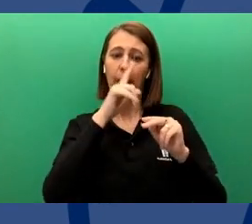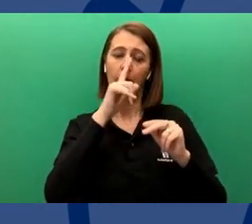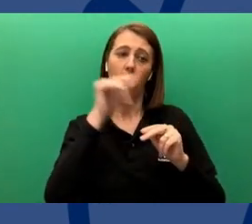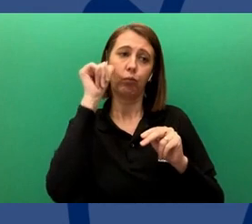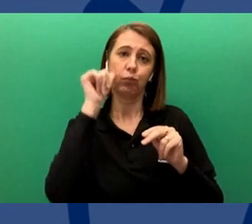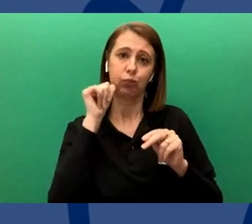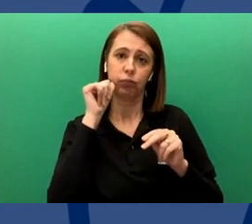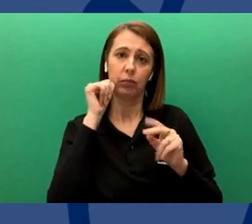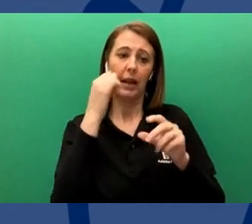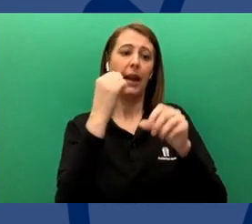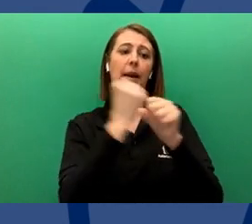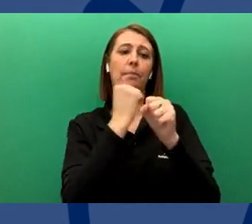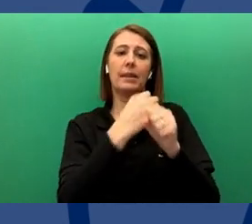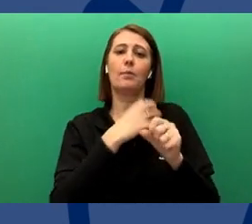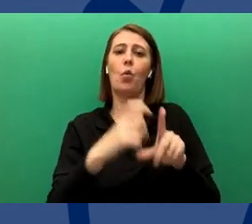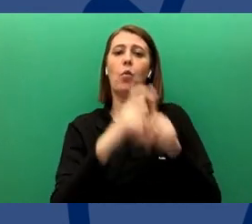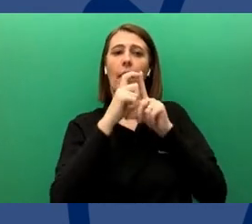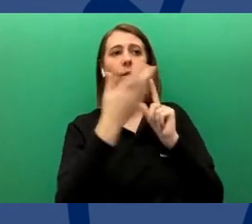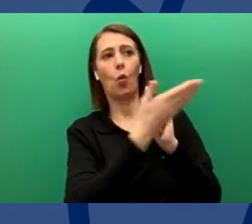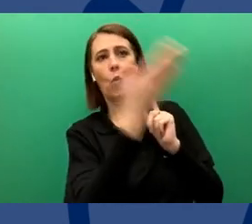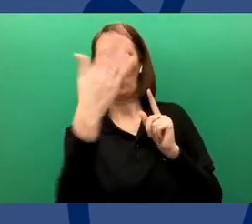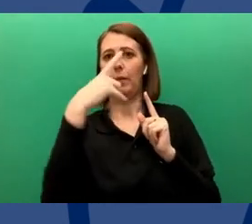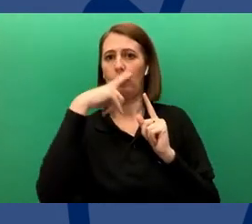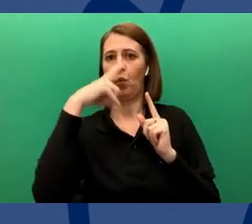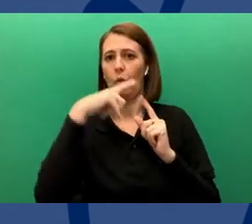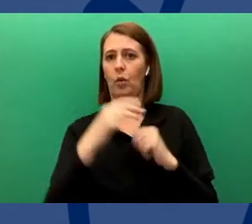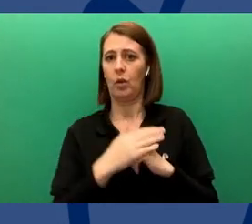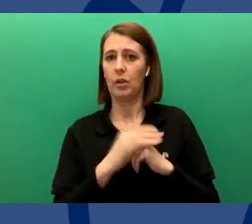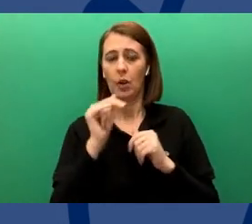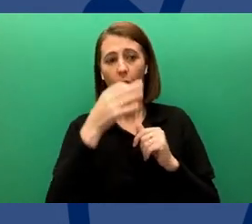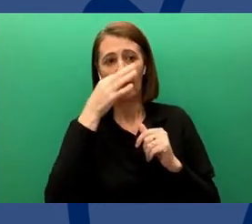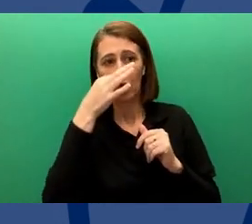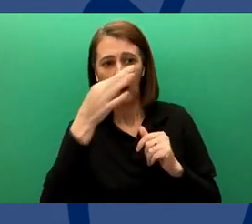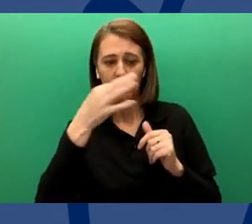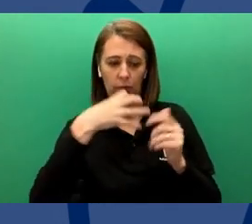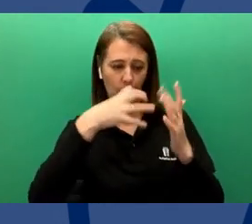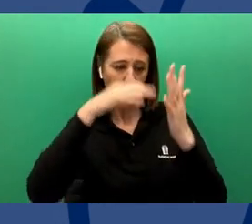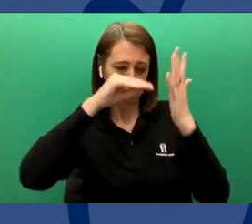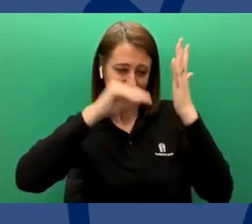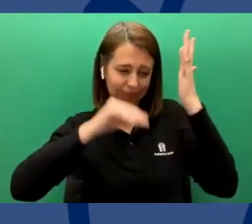for all of us and it means we have to ask for more documents. So I would ask for their